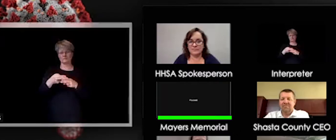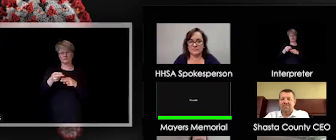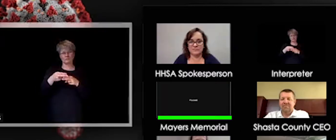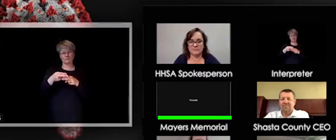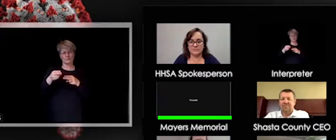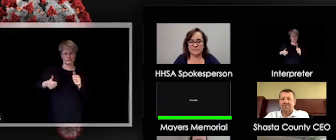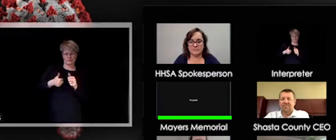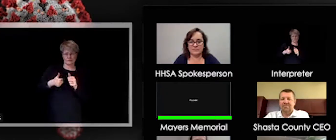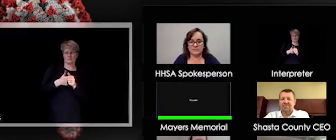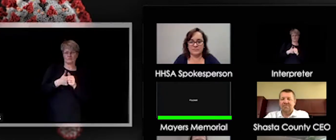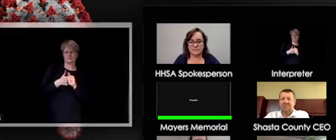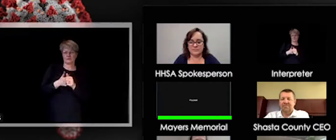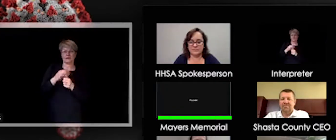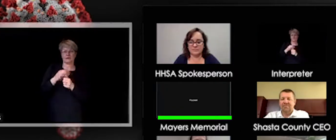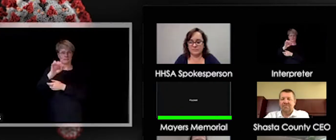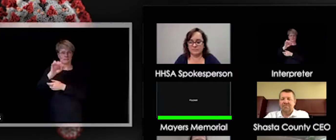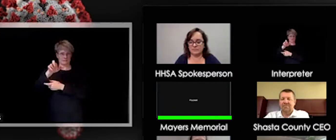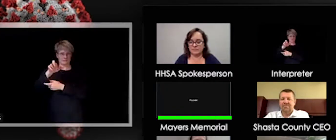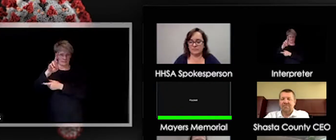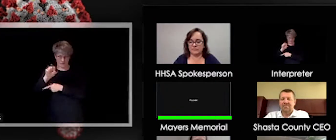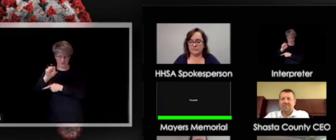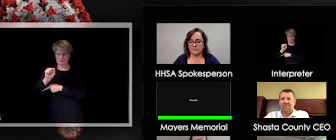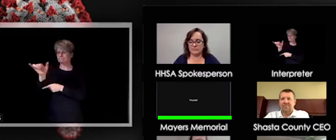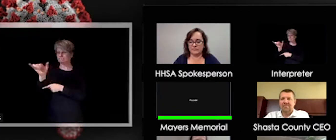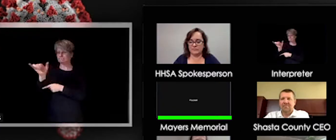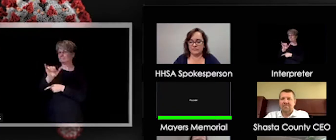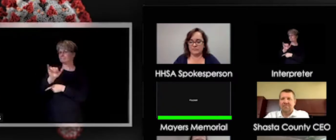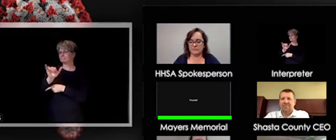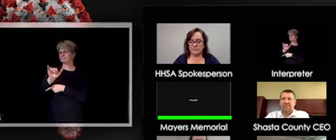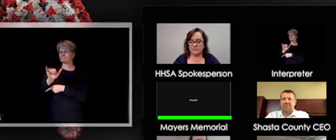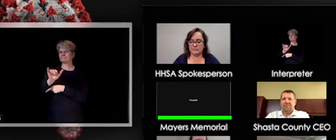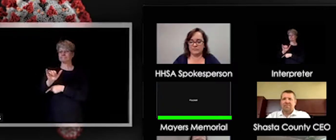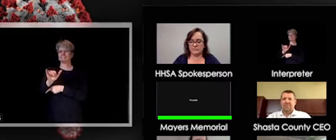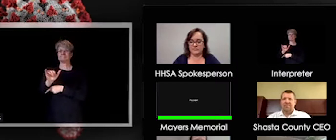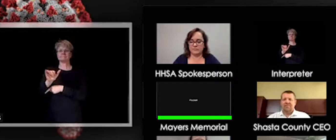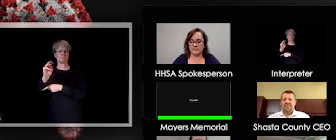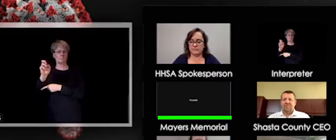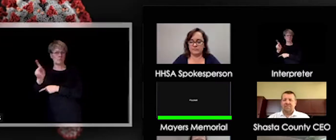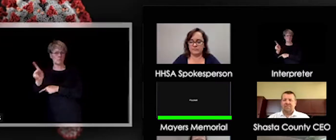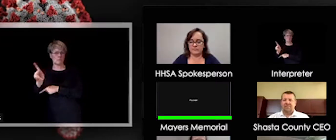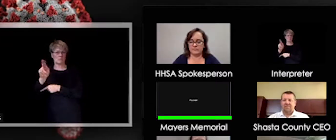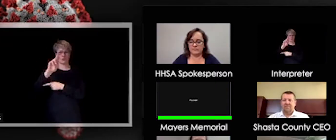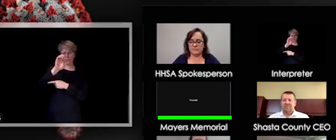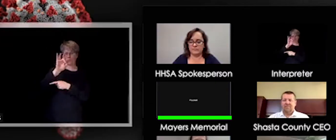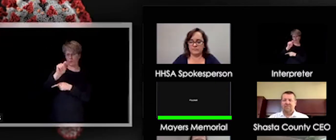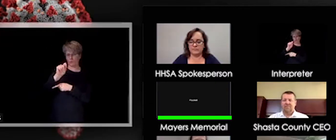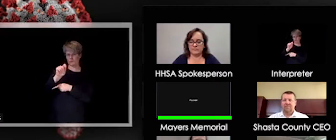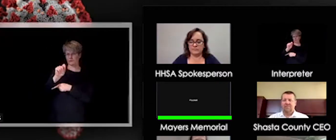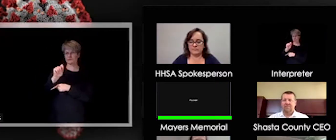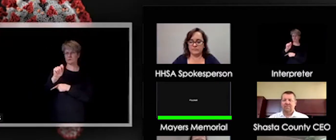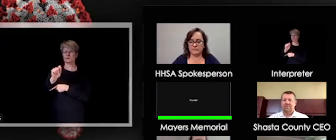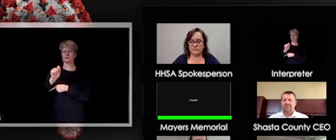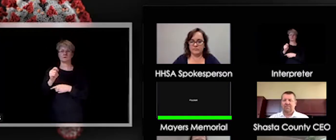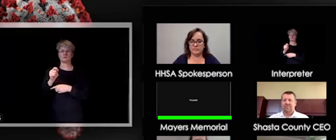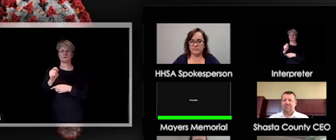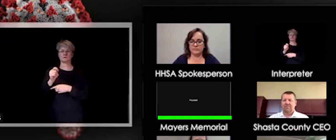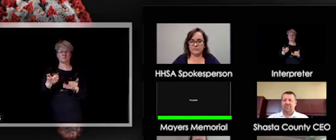pretty much the same on the acute care side with Marc and Robert, but with our skilled